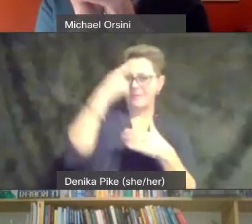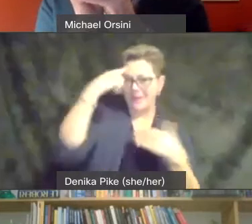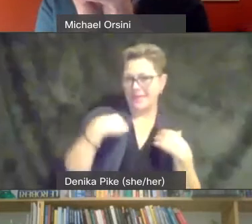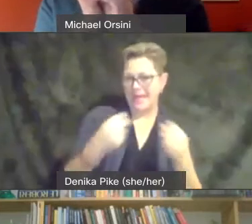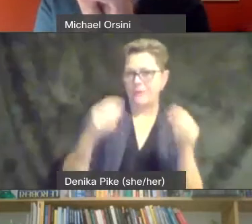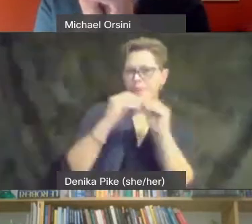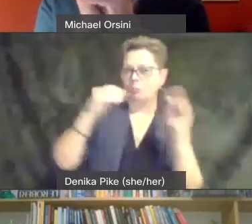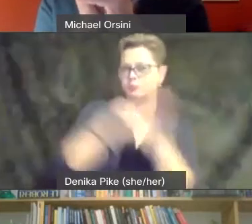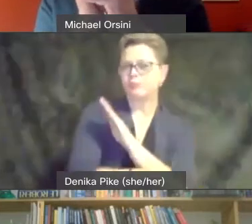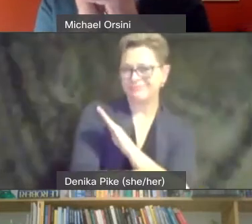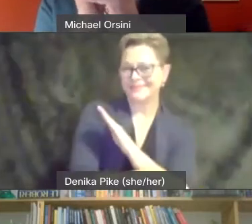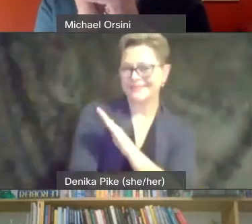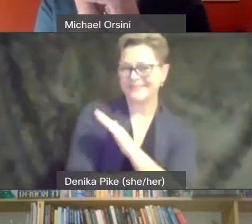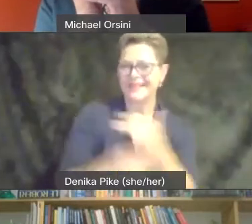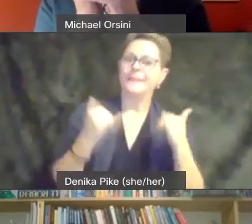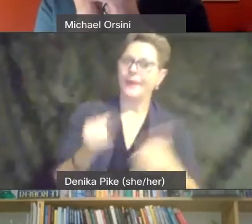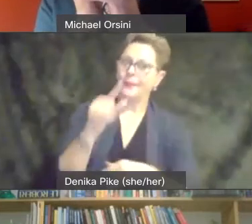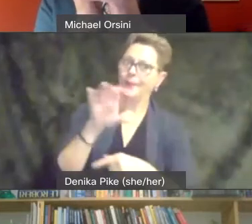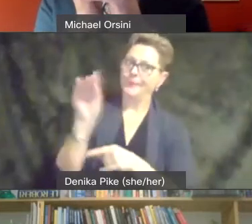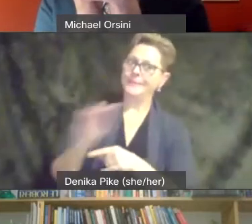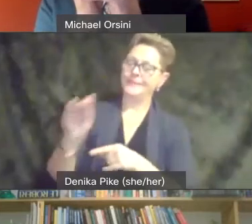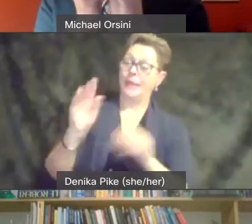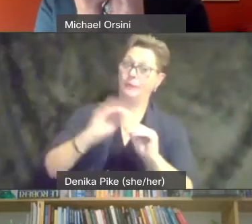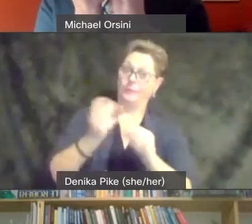Of course, we're not 100% there yet. But I'm hoping that this will be.